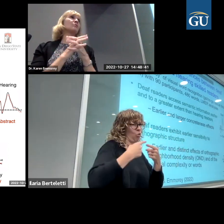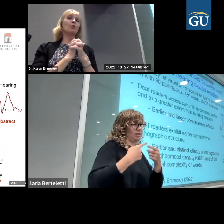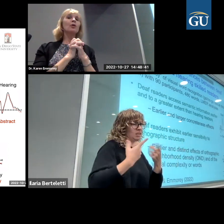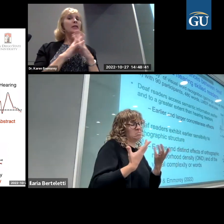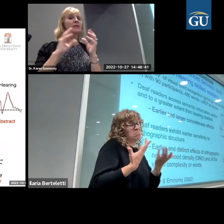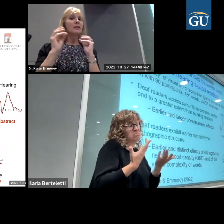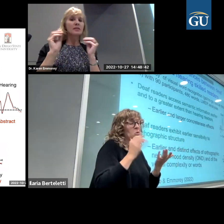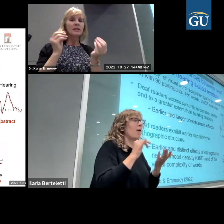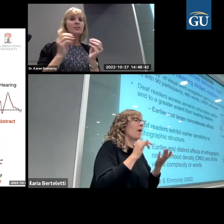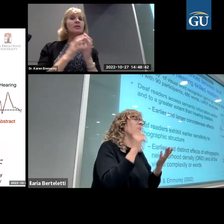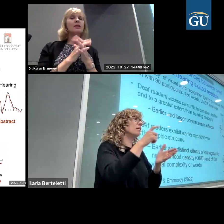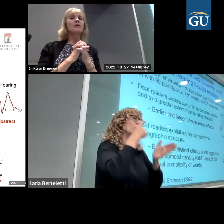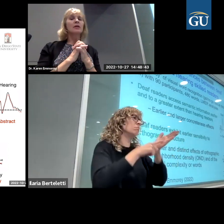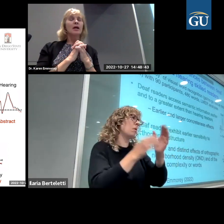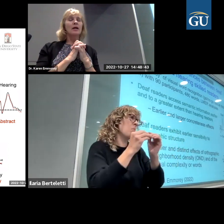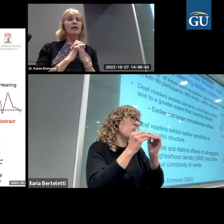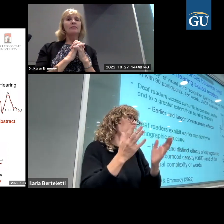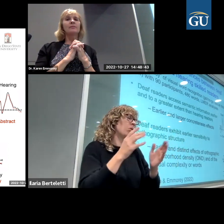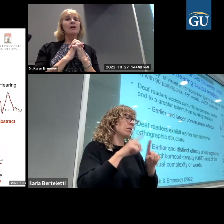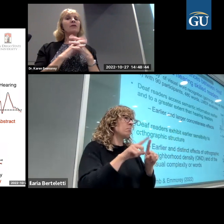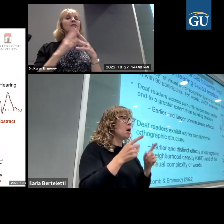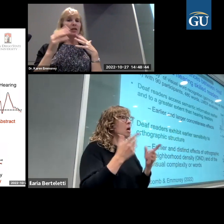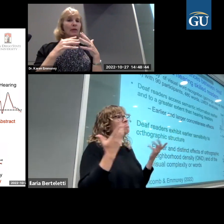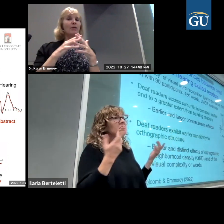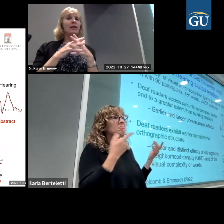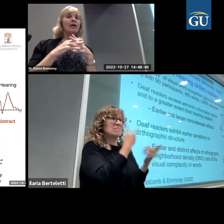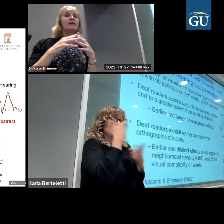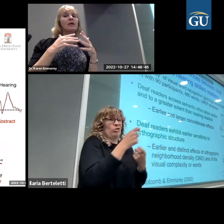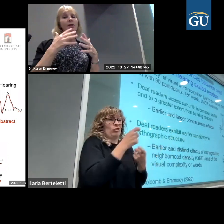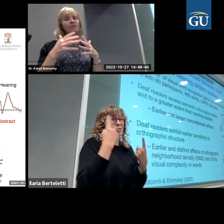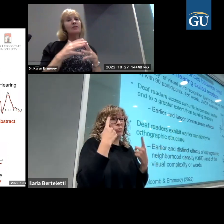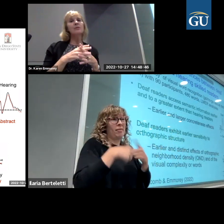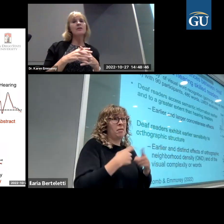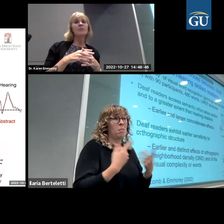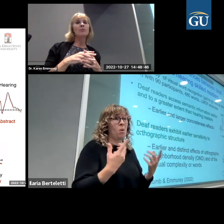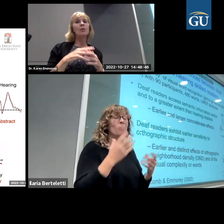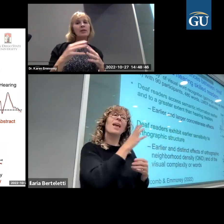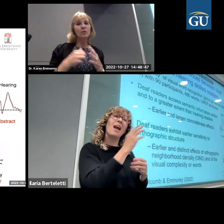who tierra's lab um where she finds that deaf readers are more sensitive to the shape